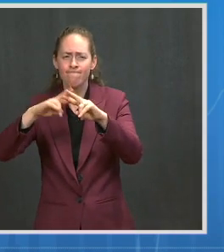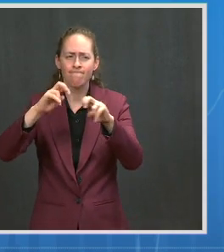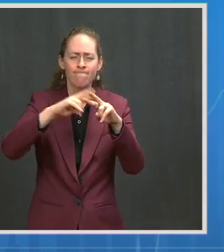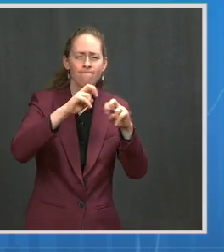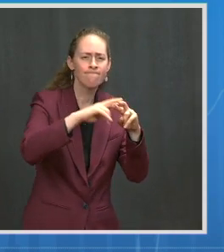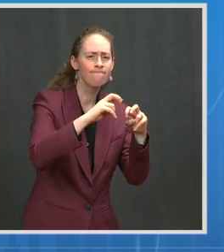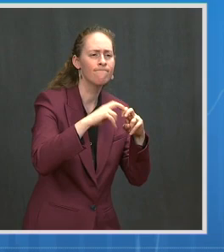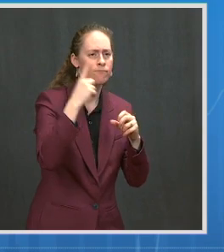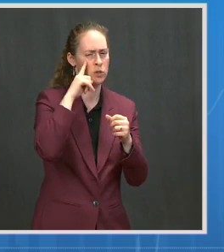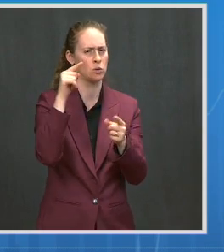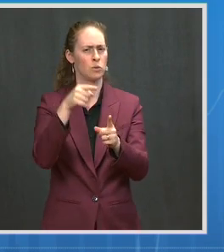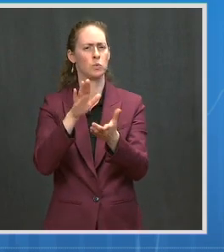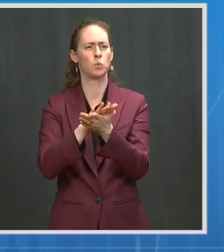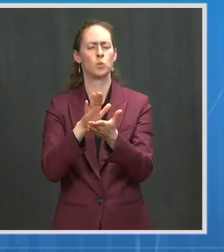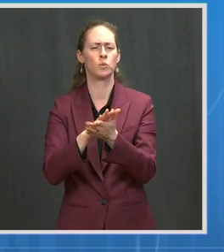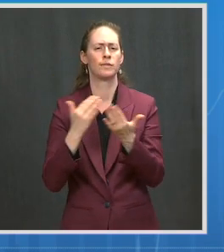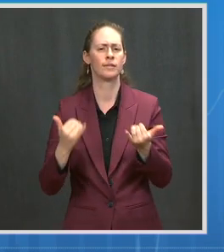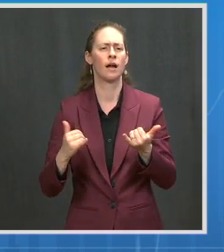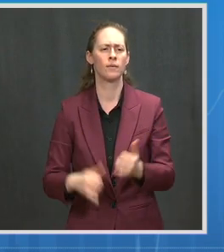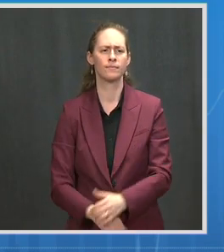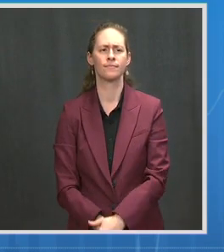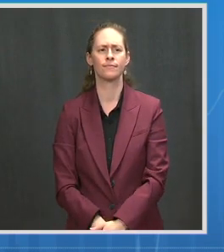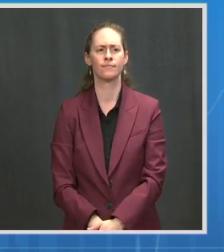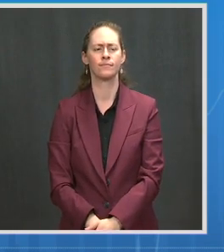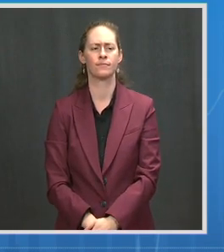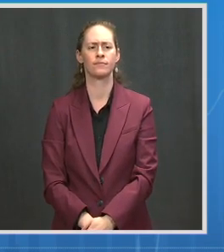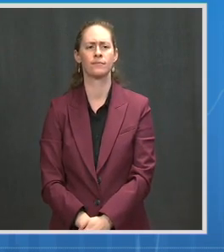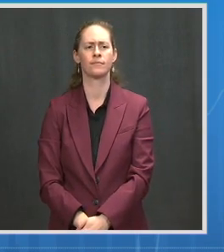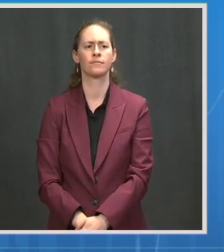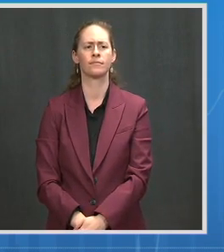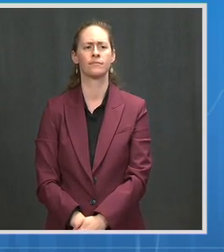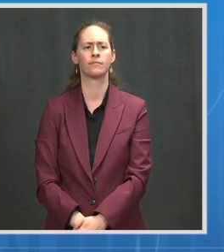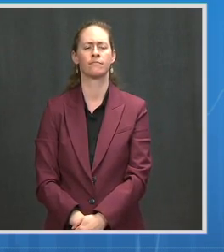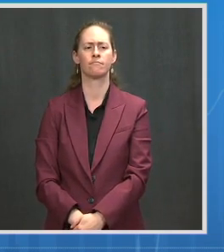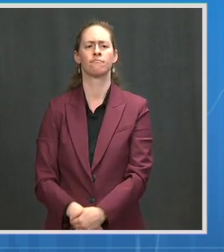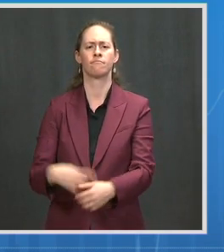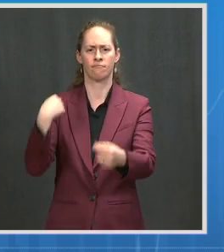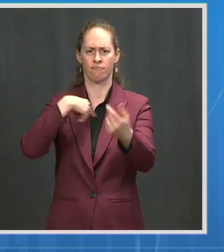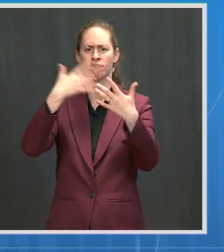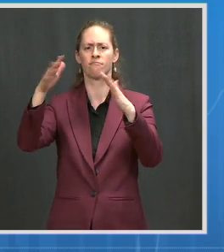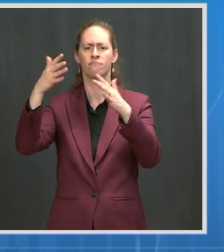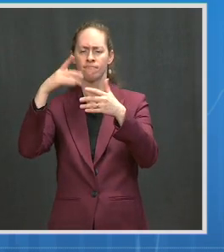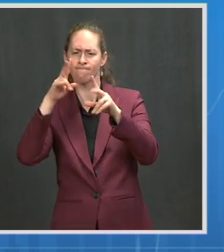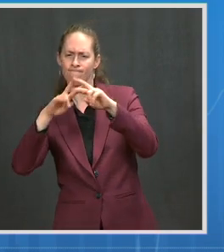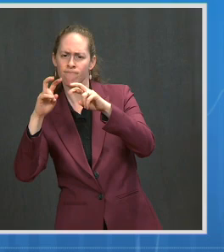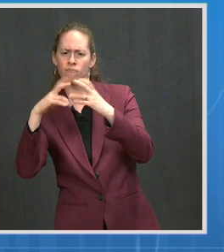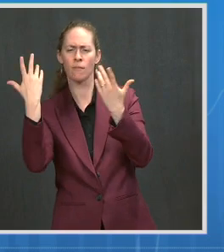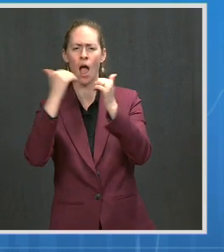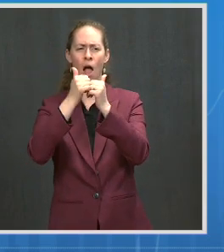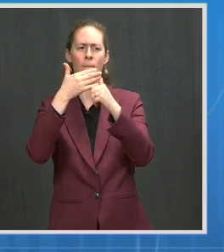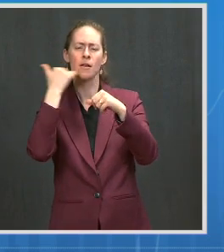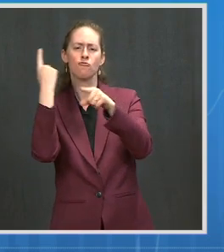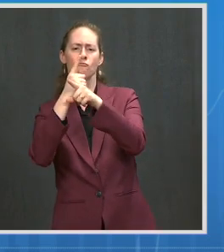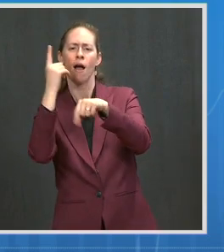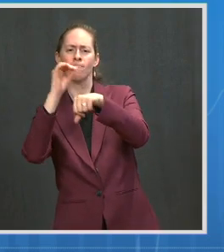that was released on Thursday. As you noted, we did place guidance on the CDC website